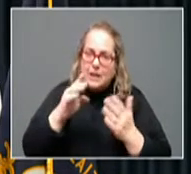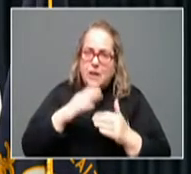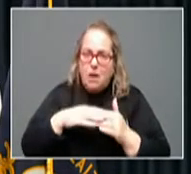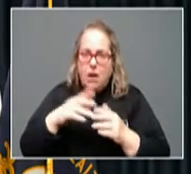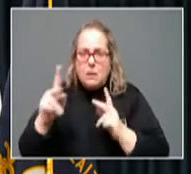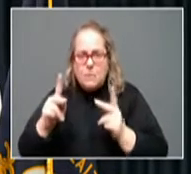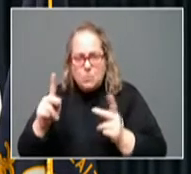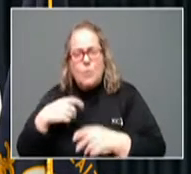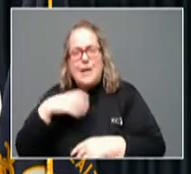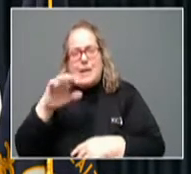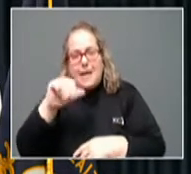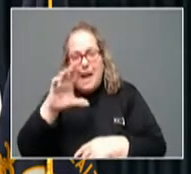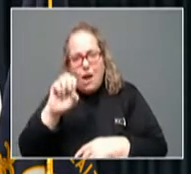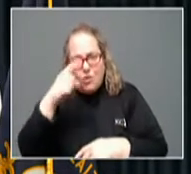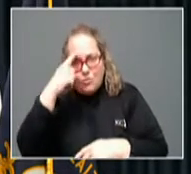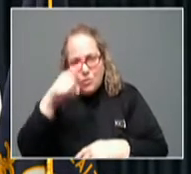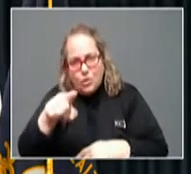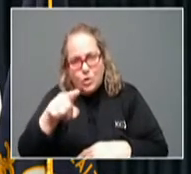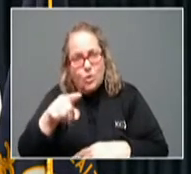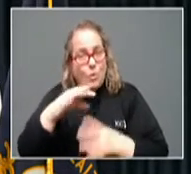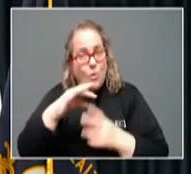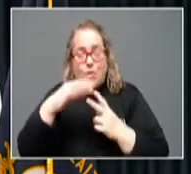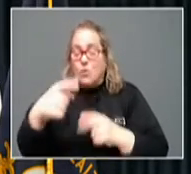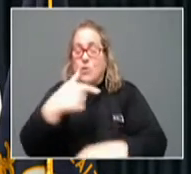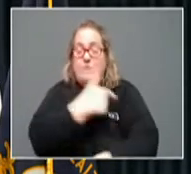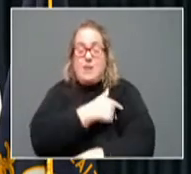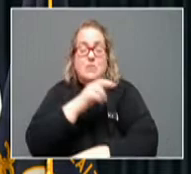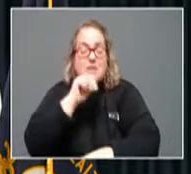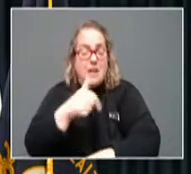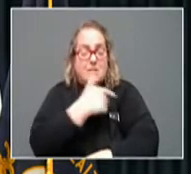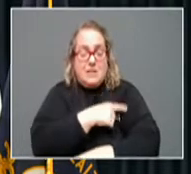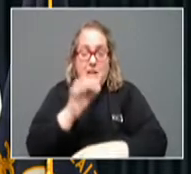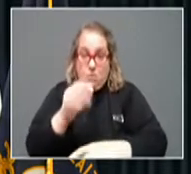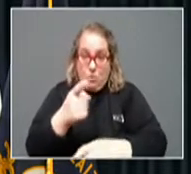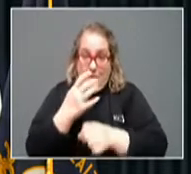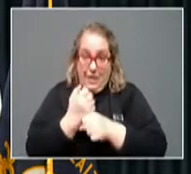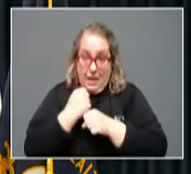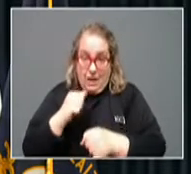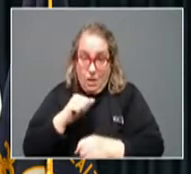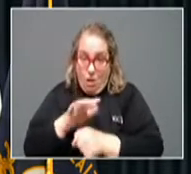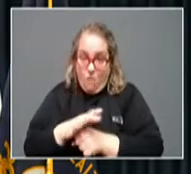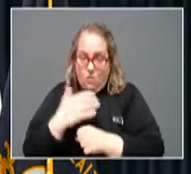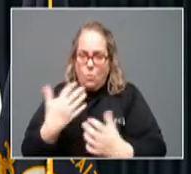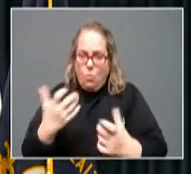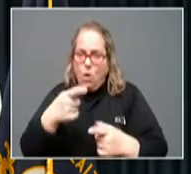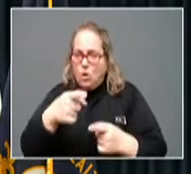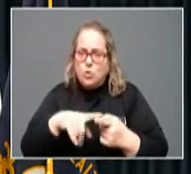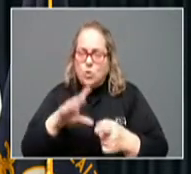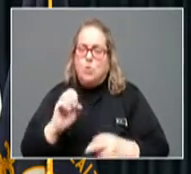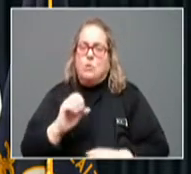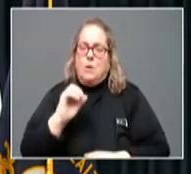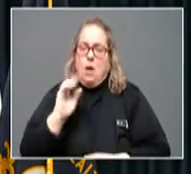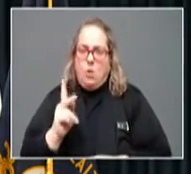you're vaccinated or not vaccinated. If you get Covid, we want you to be okay? So at least let a medical professional? No,